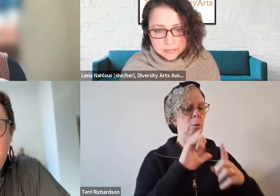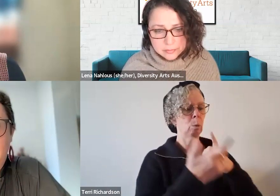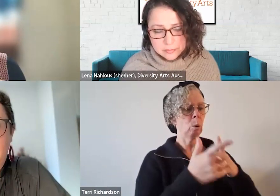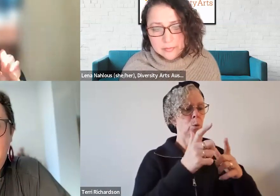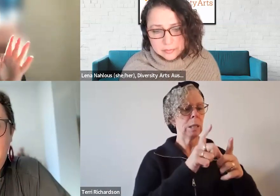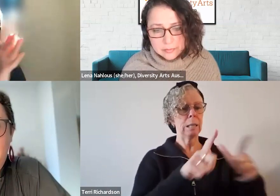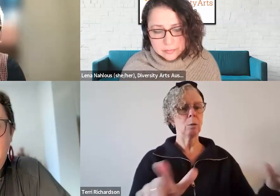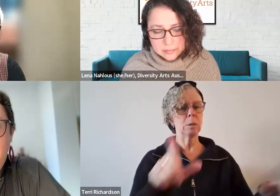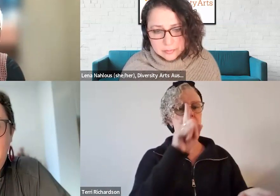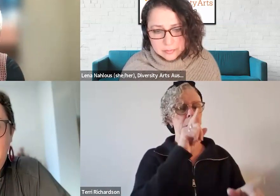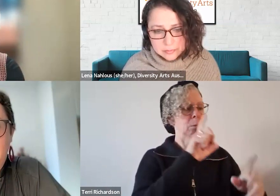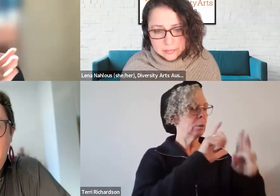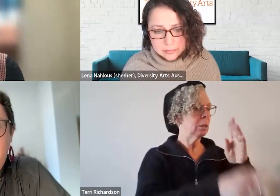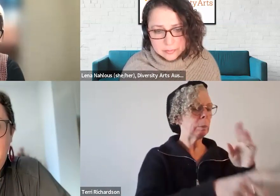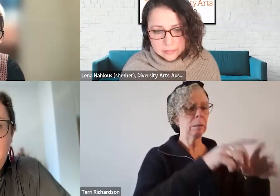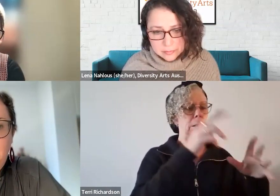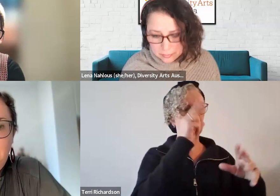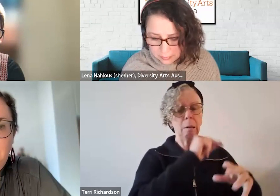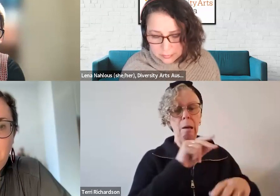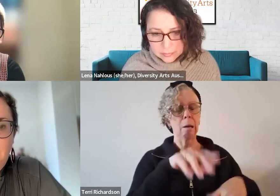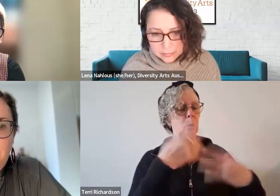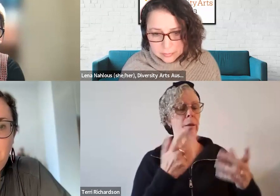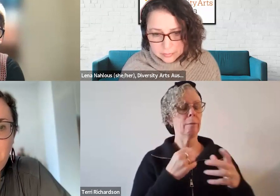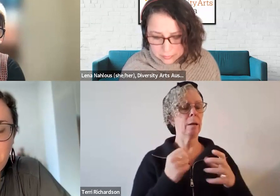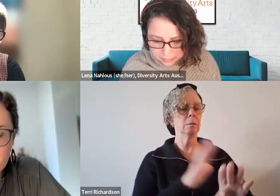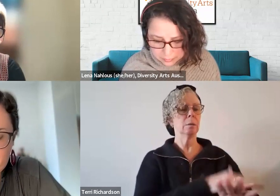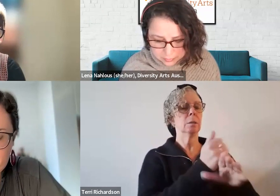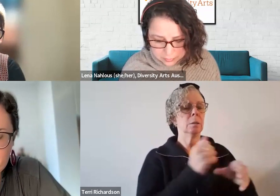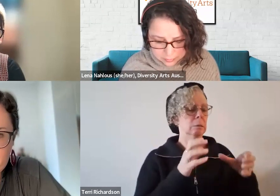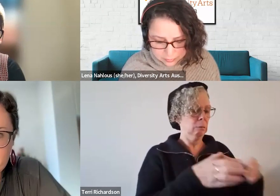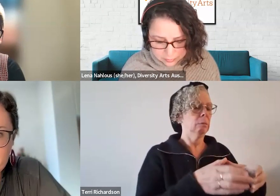young people into this side advisory committee that doesn't actually have